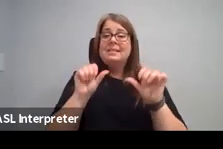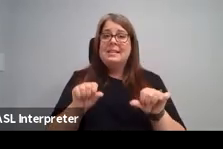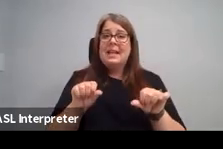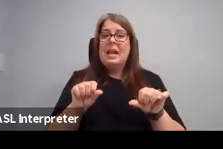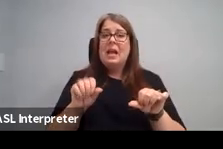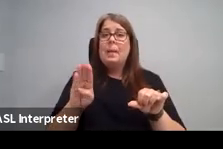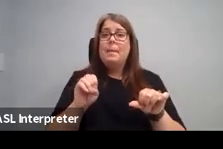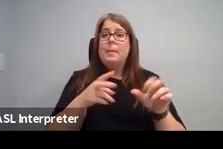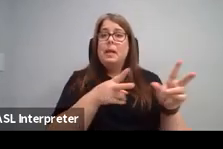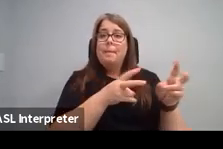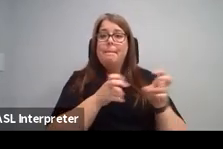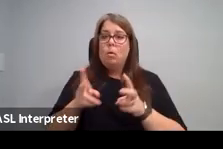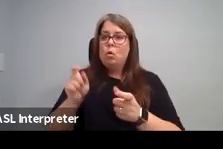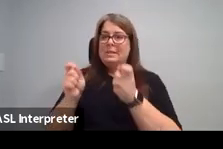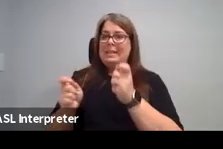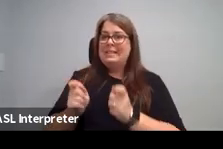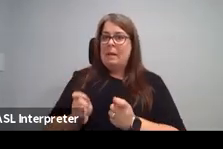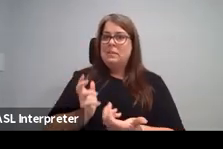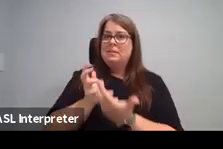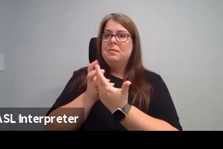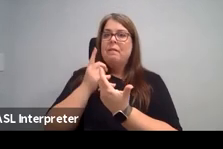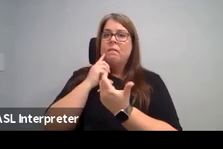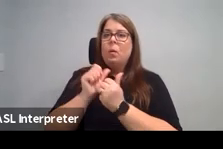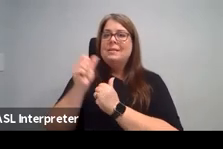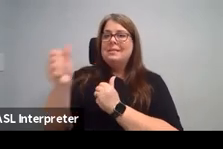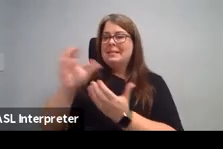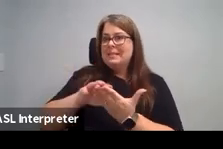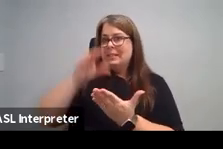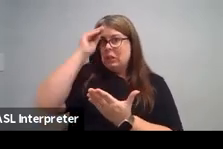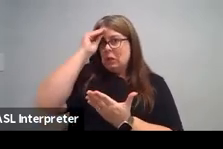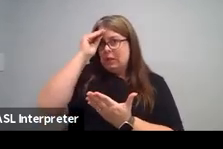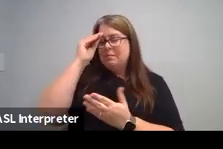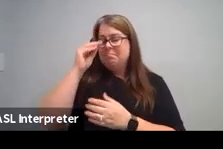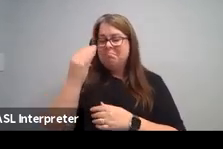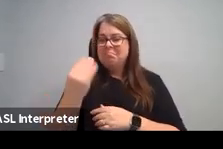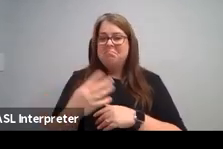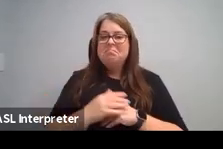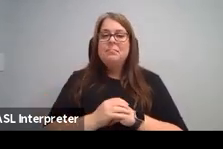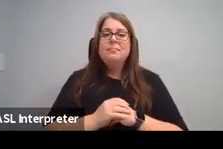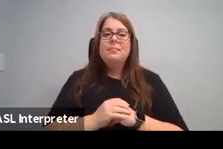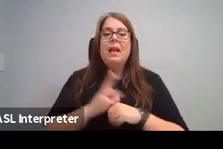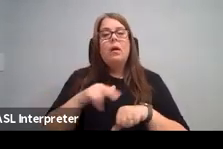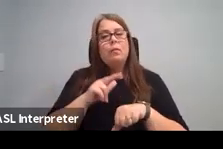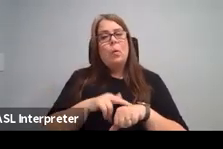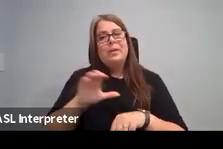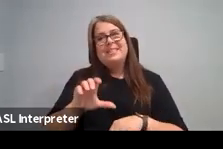Allison Frenzel : Pulled and adopted for distance learning. So we wanted to make sure you know that resources available, of course, CTE online.